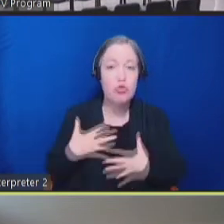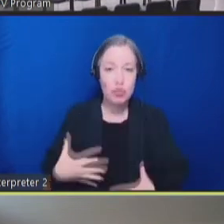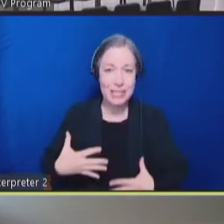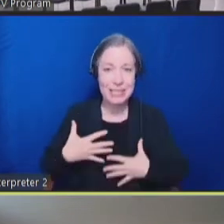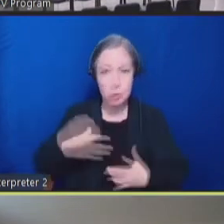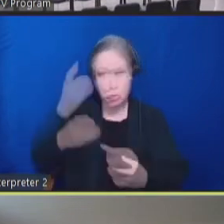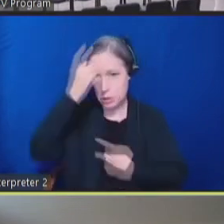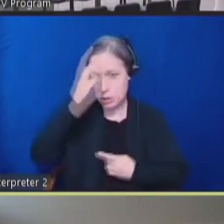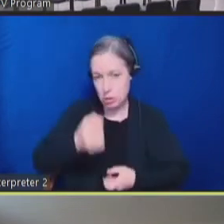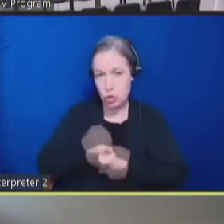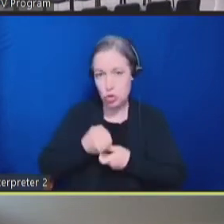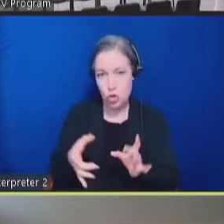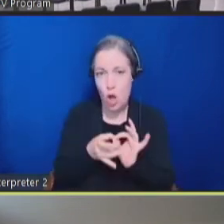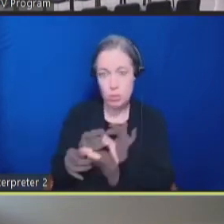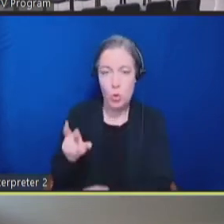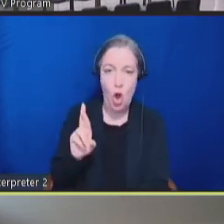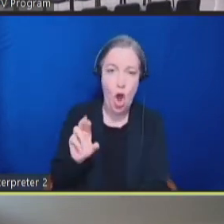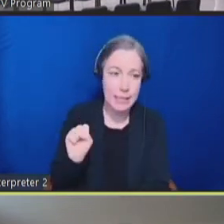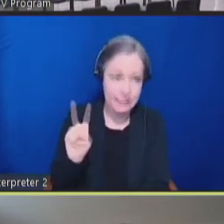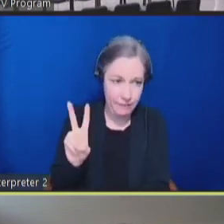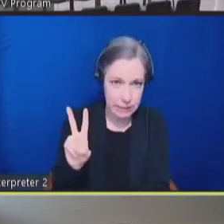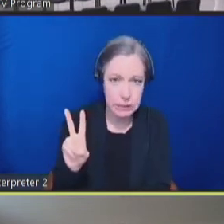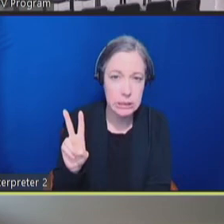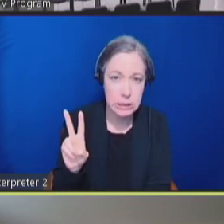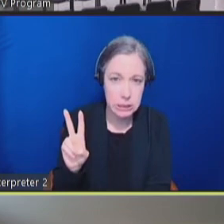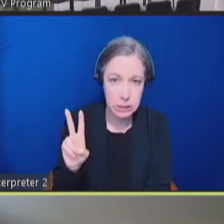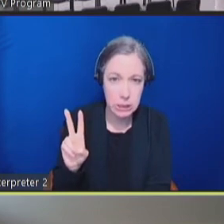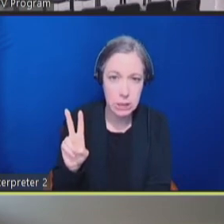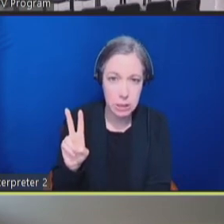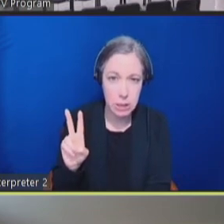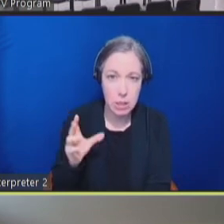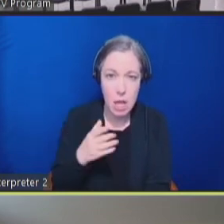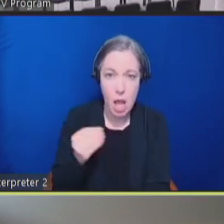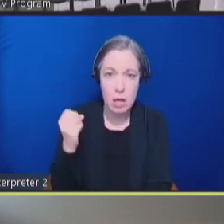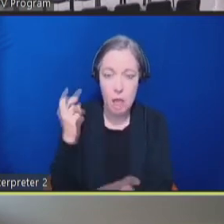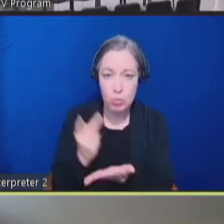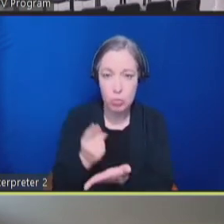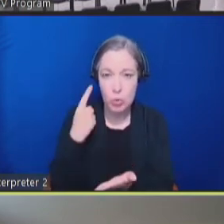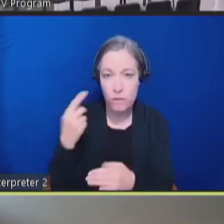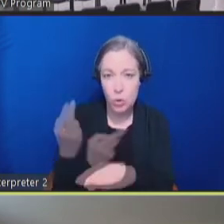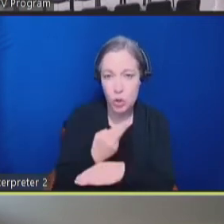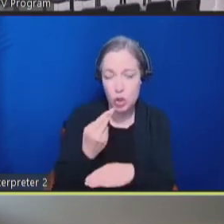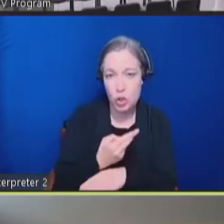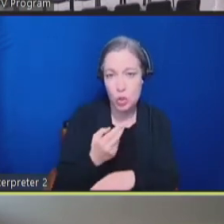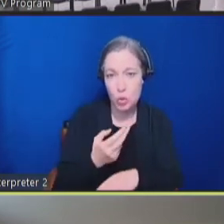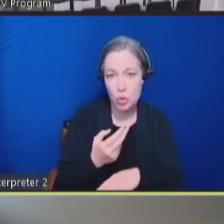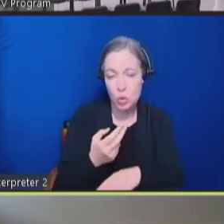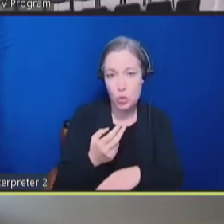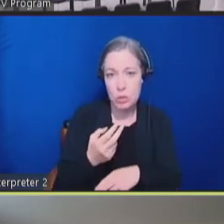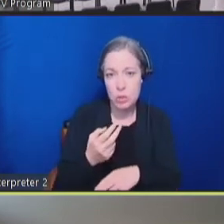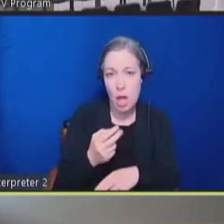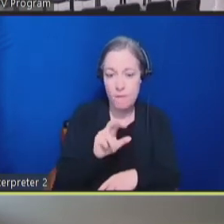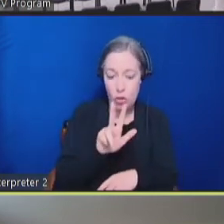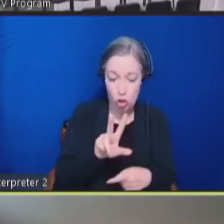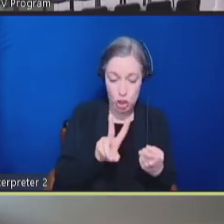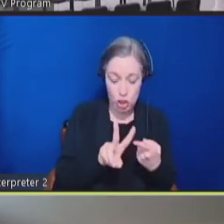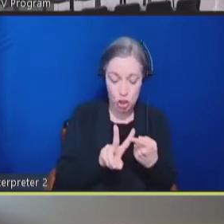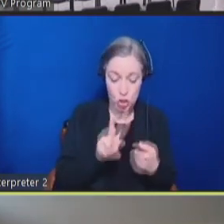by RSV. And it's approved for use at 32 through 36 weeks of gestation of pregnancy.